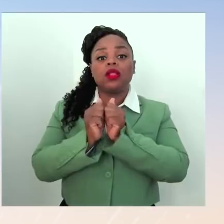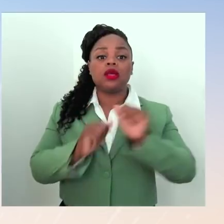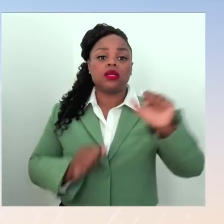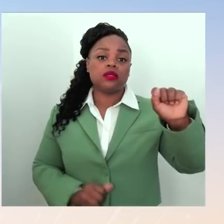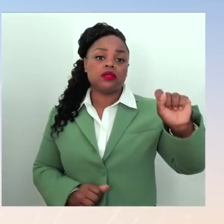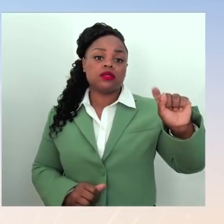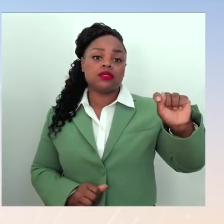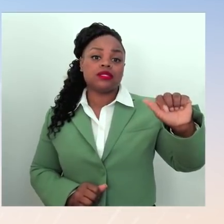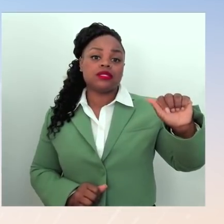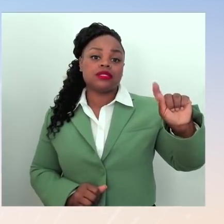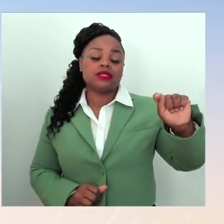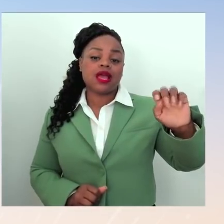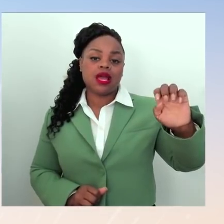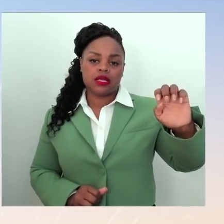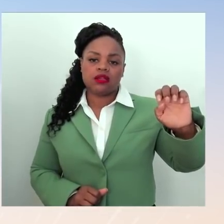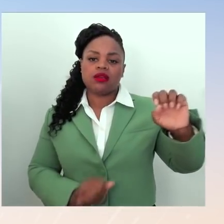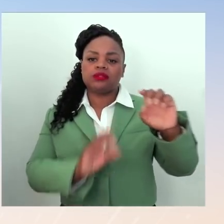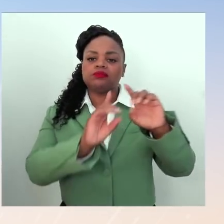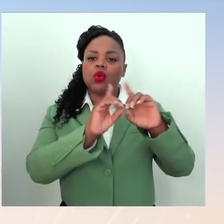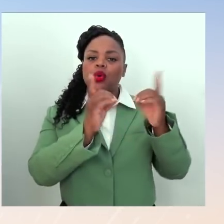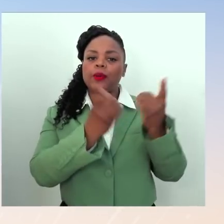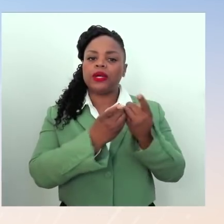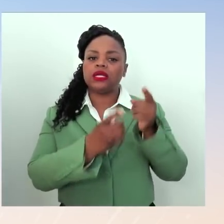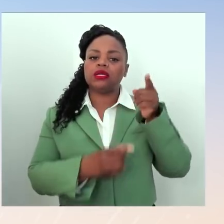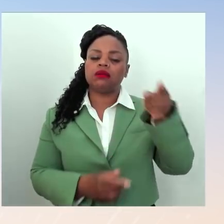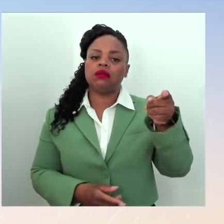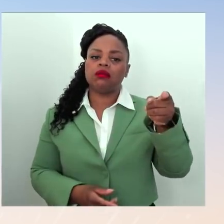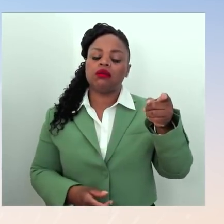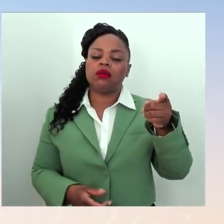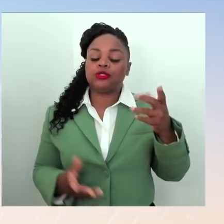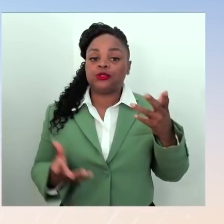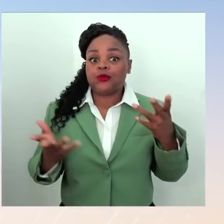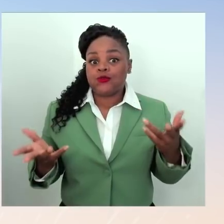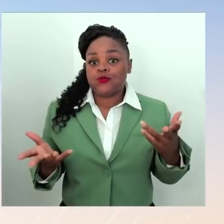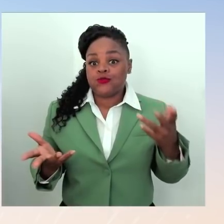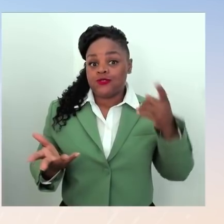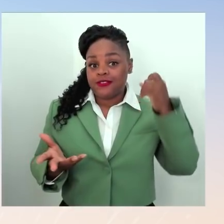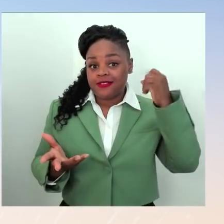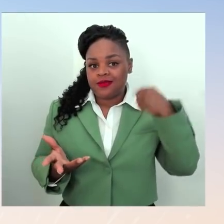But given we don't have a Privacy Act waiver, it's unlikely we would say -- to say more. The Press: And you're not aware of any other Americans like her